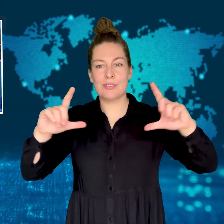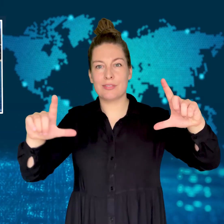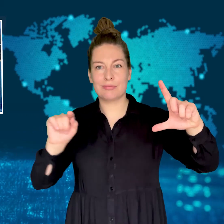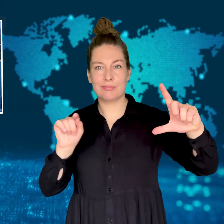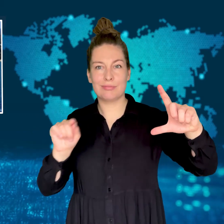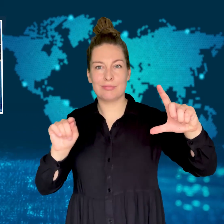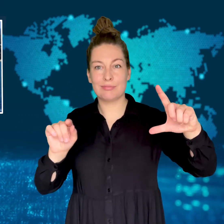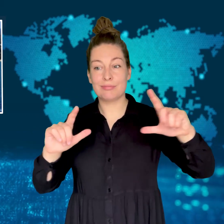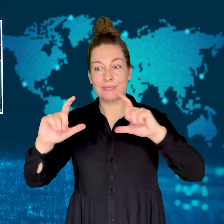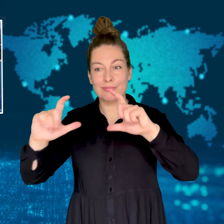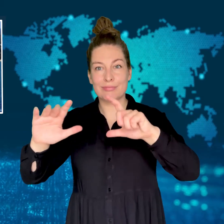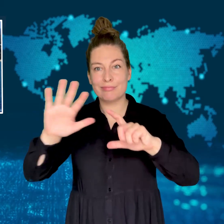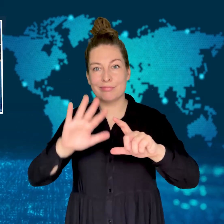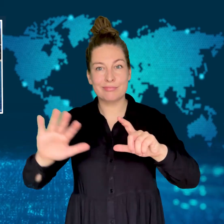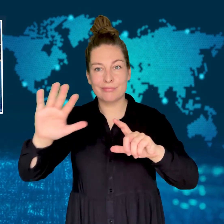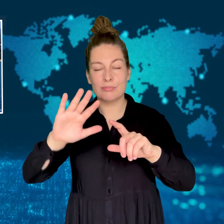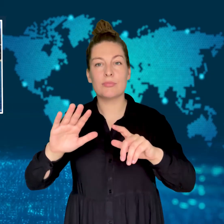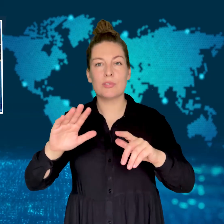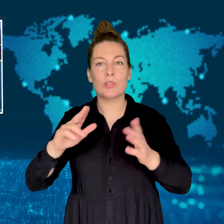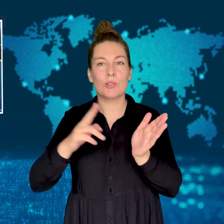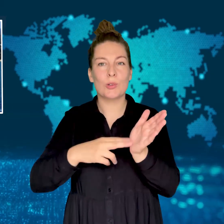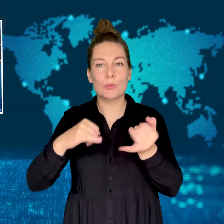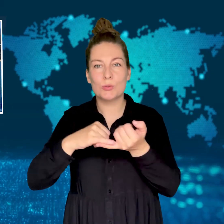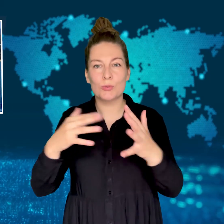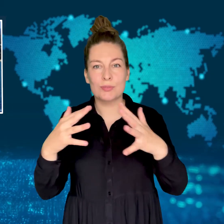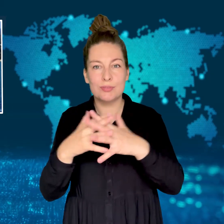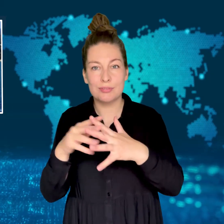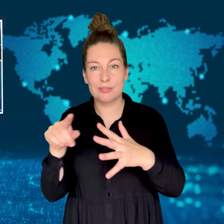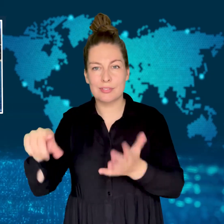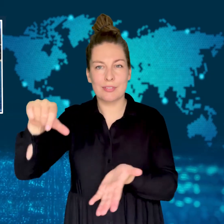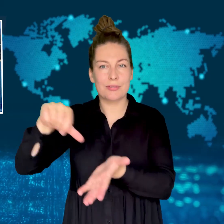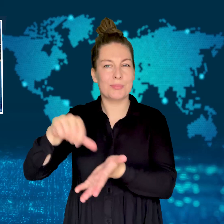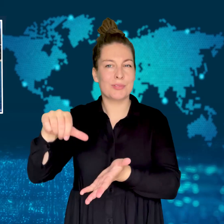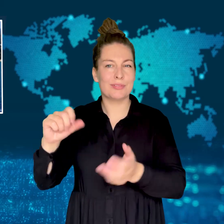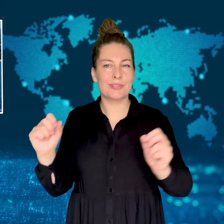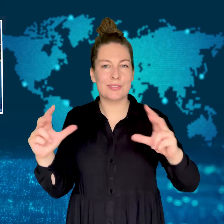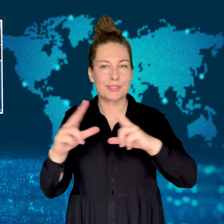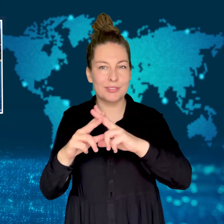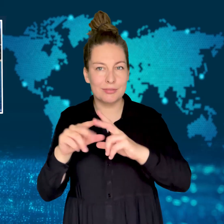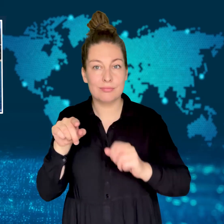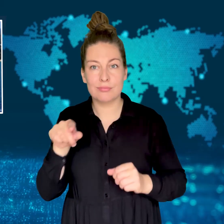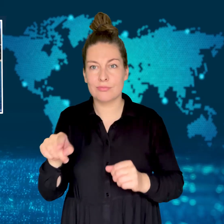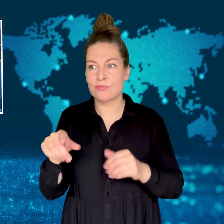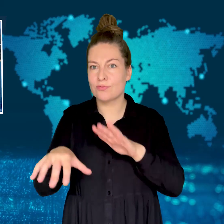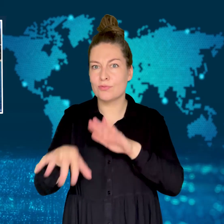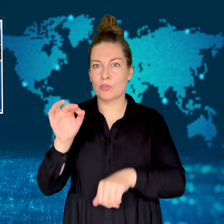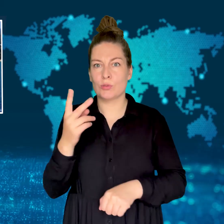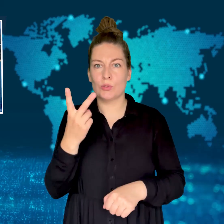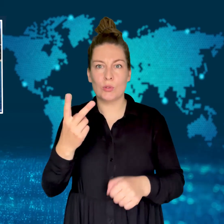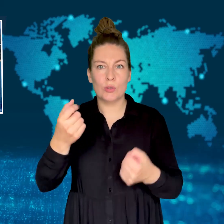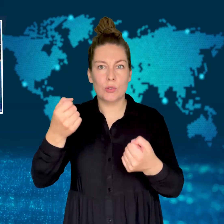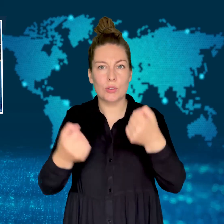The two cars were found on opposite sides of the city.